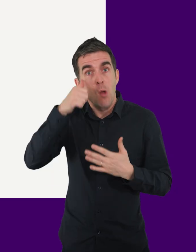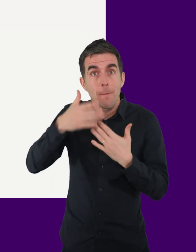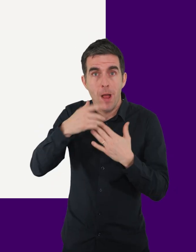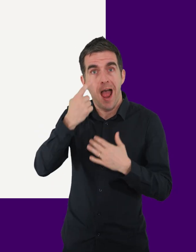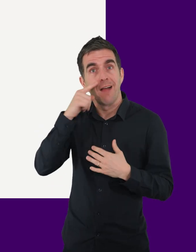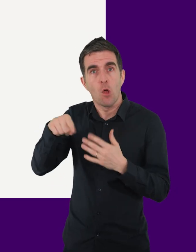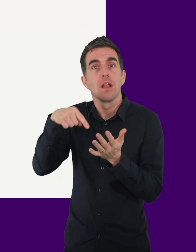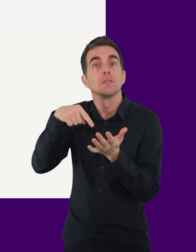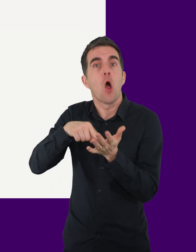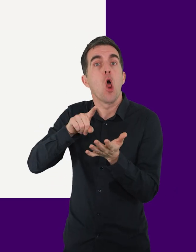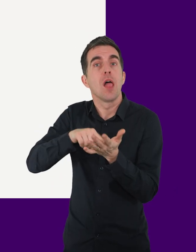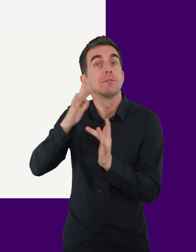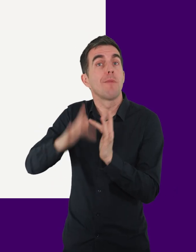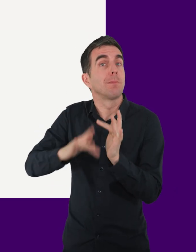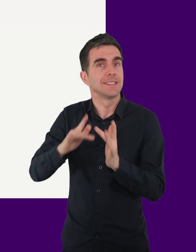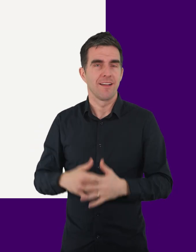To learn more, visit tetralogical.com